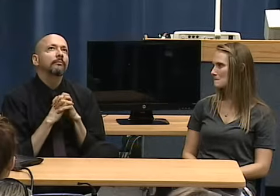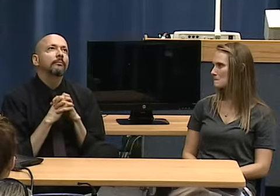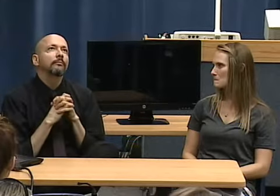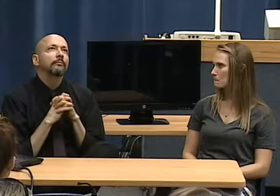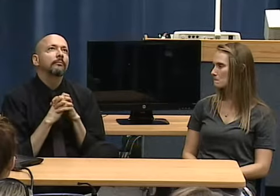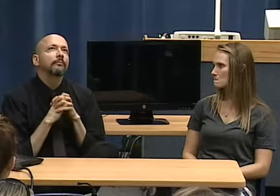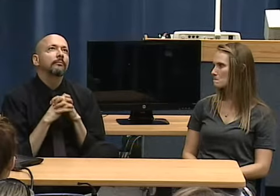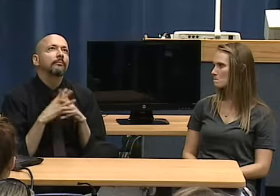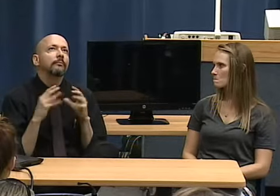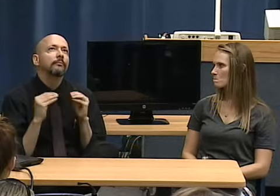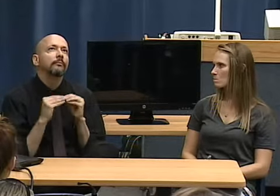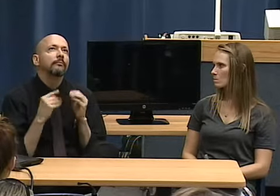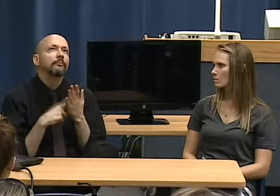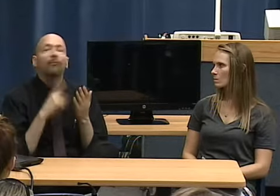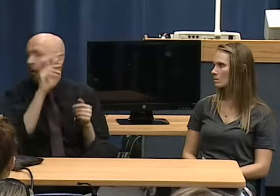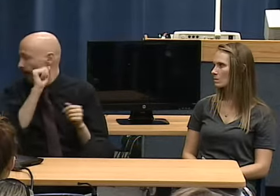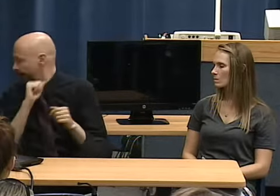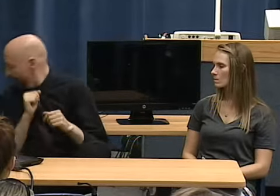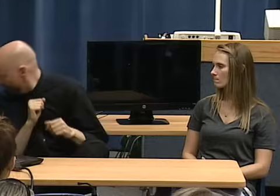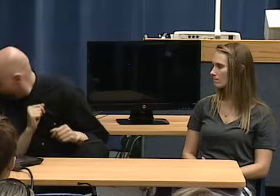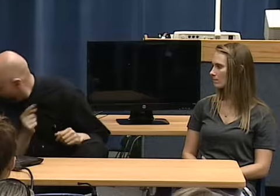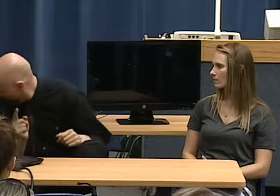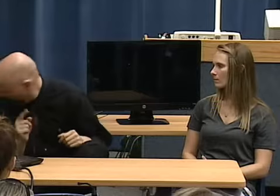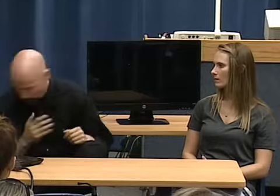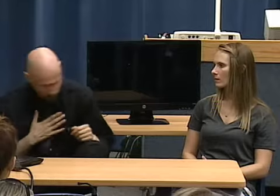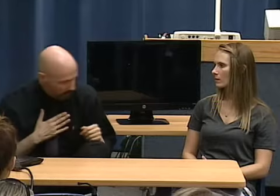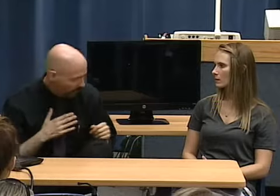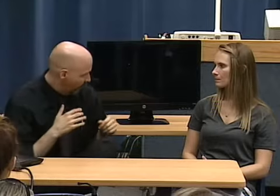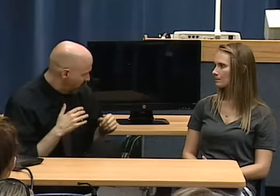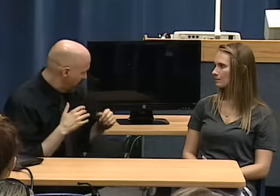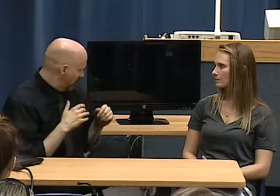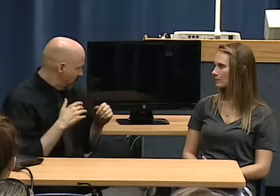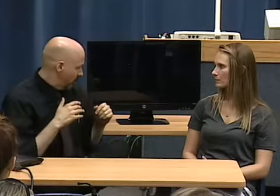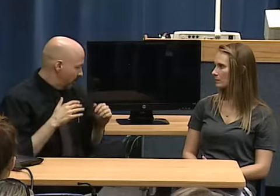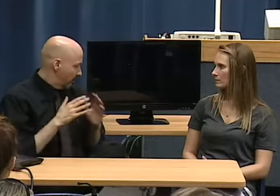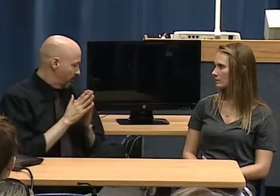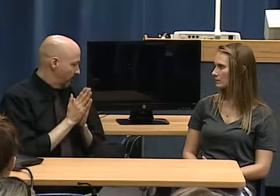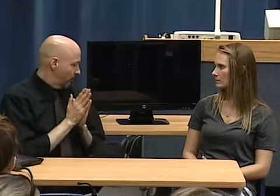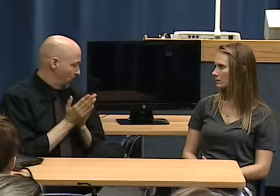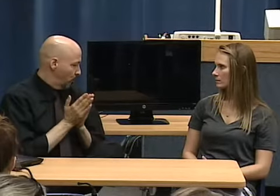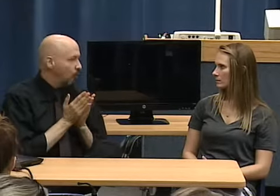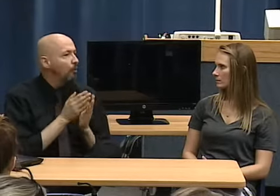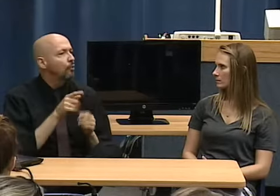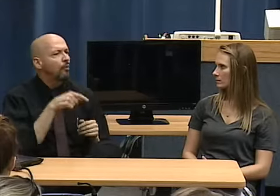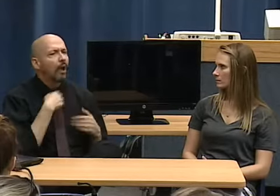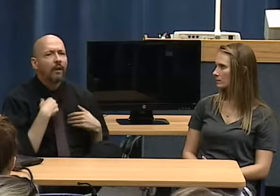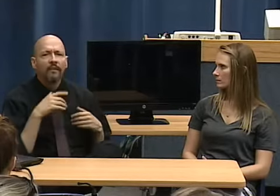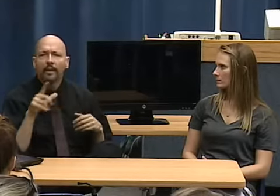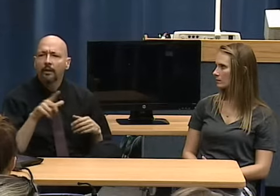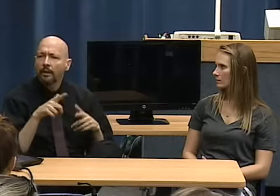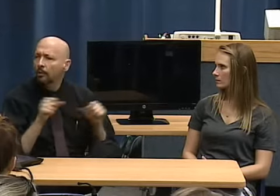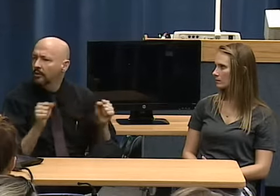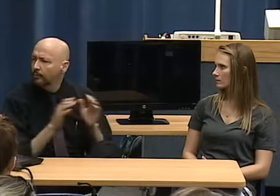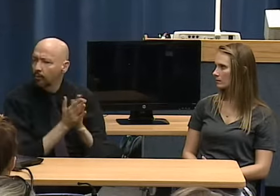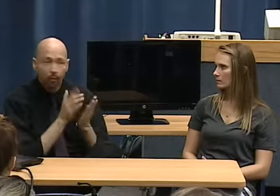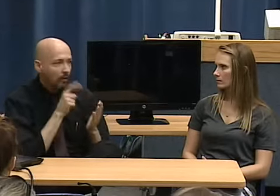One more thing... Yes... my... book Who has the linguistics book?